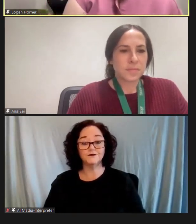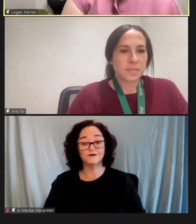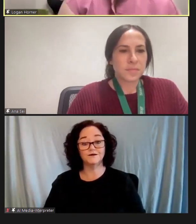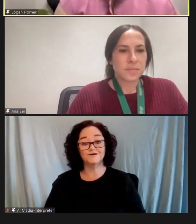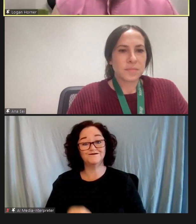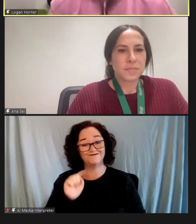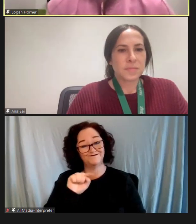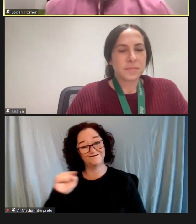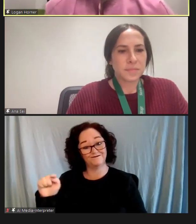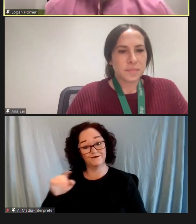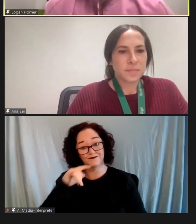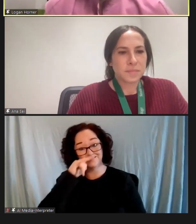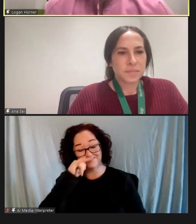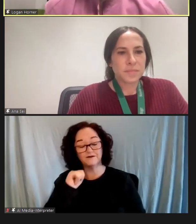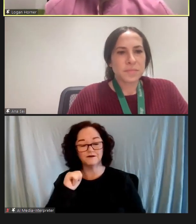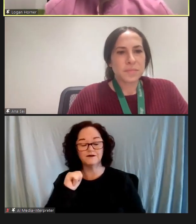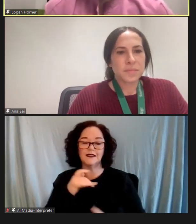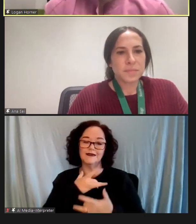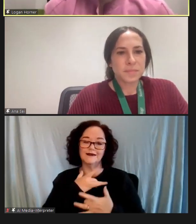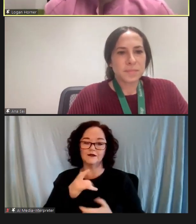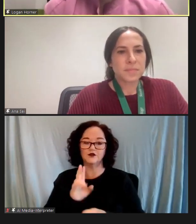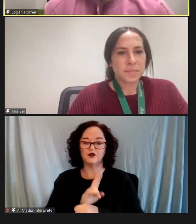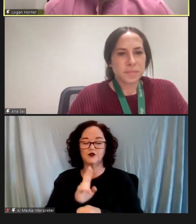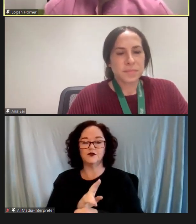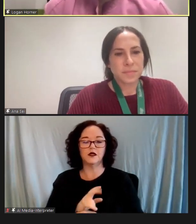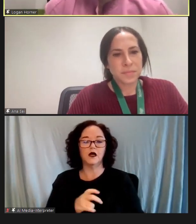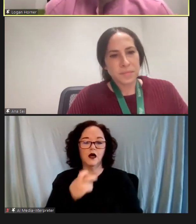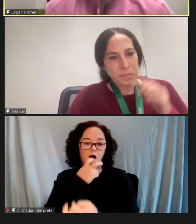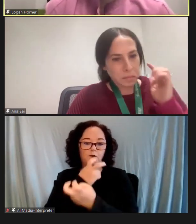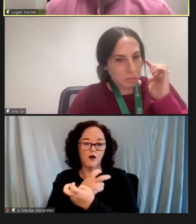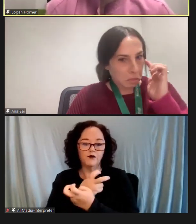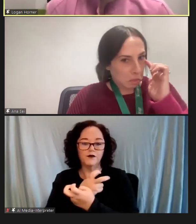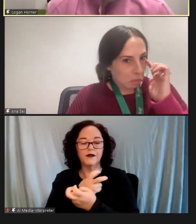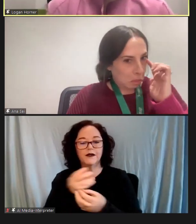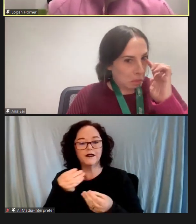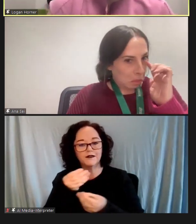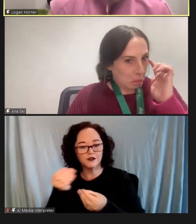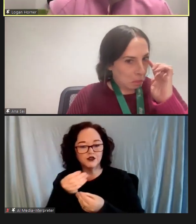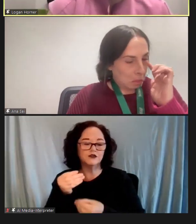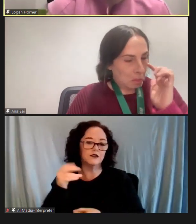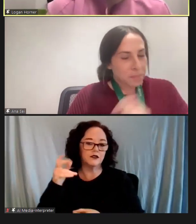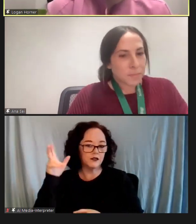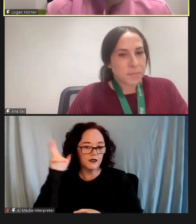going to use a bone conduction hearing